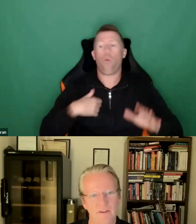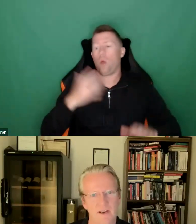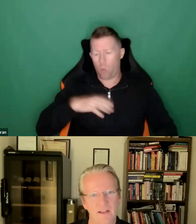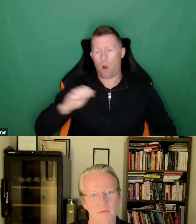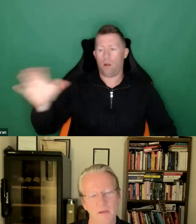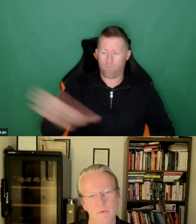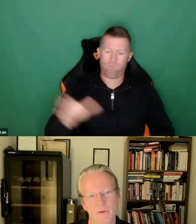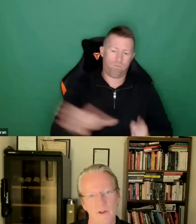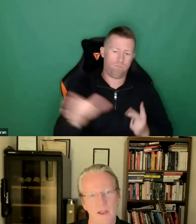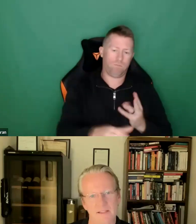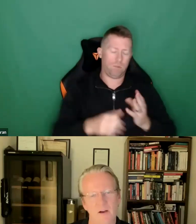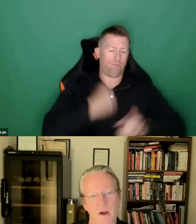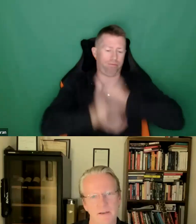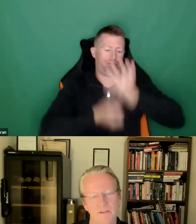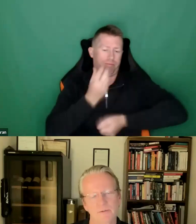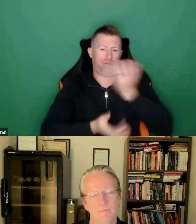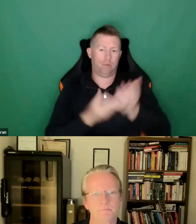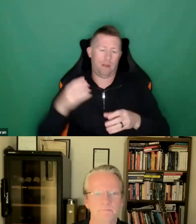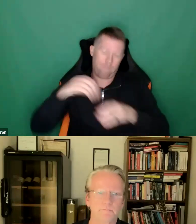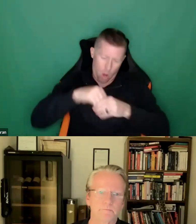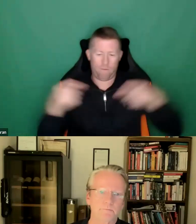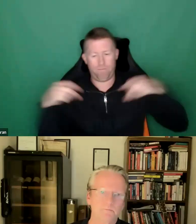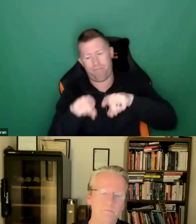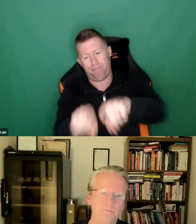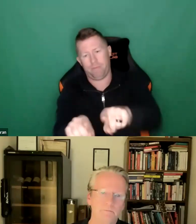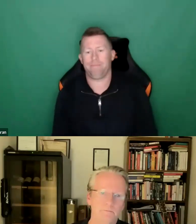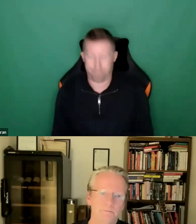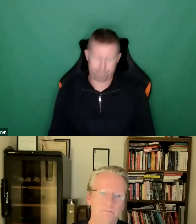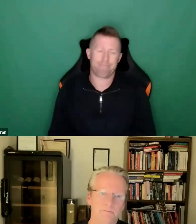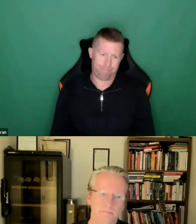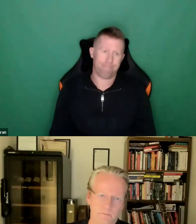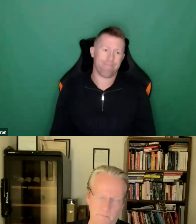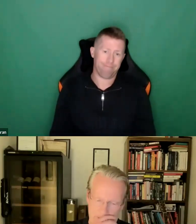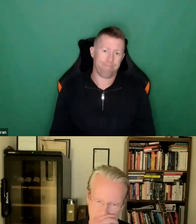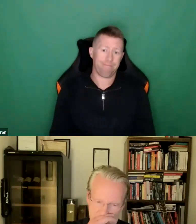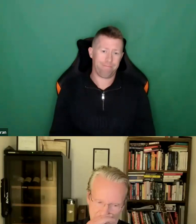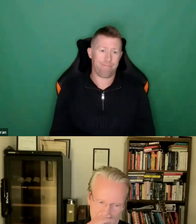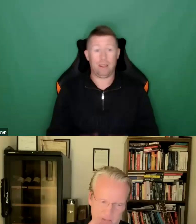more capacity to do great things than we did give credit for. And this is one of them,